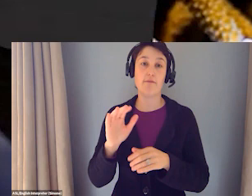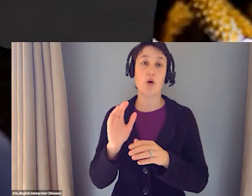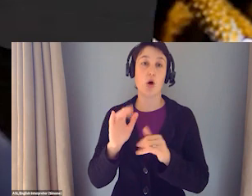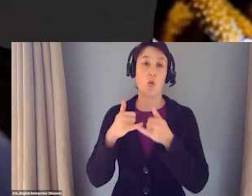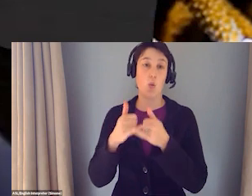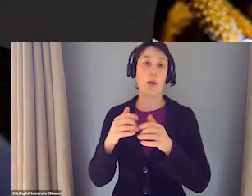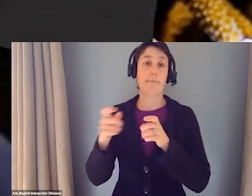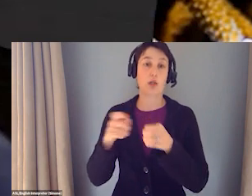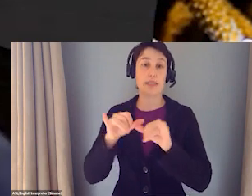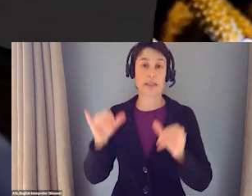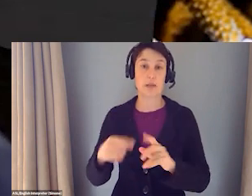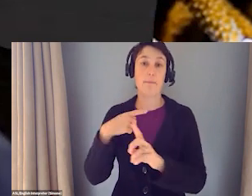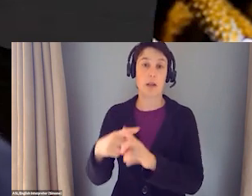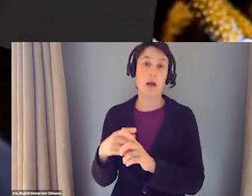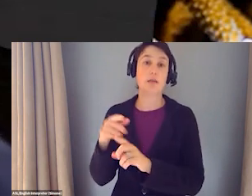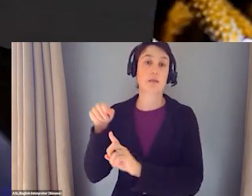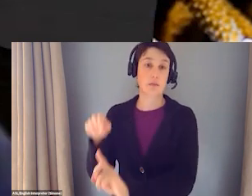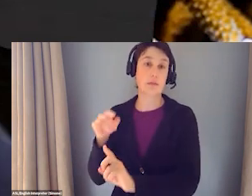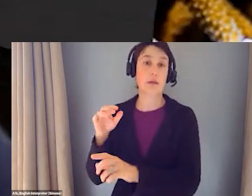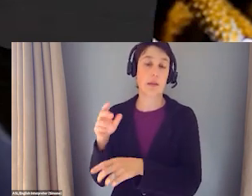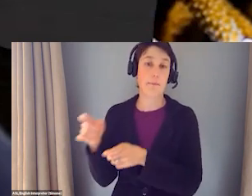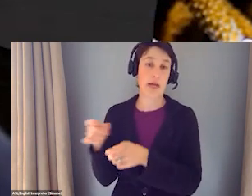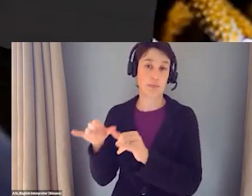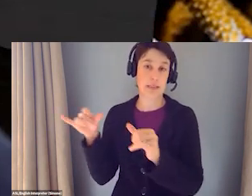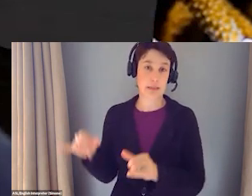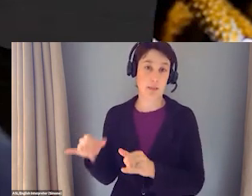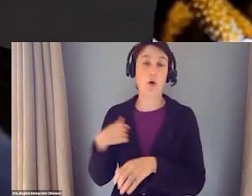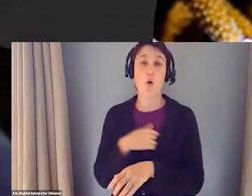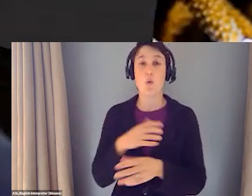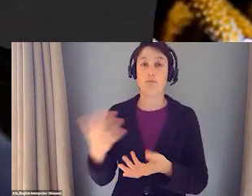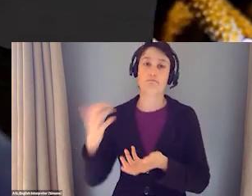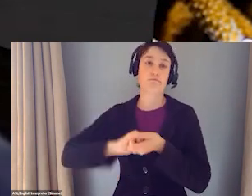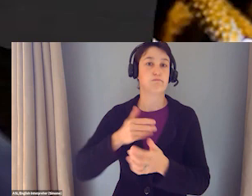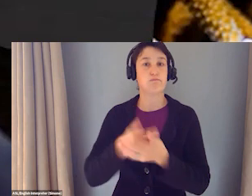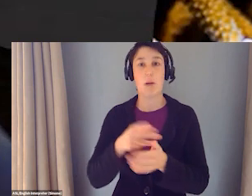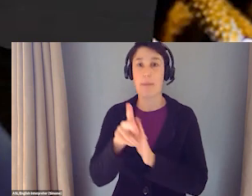We work very closely with the Policy Office, as well as the Division of Grants and Agreements.